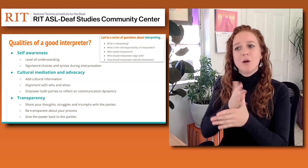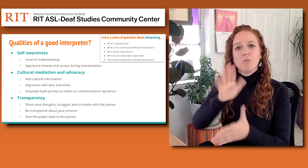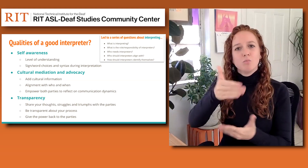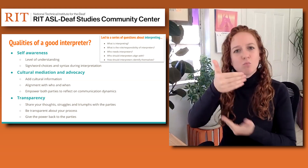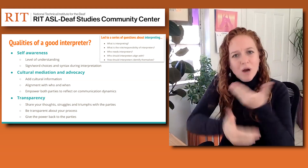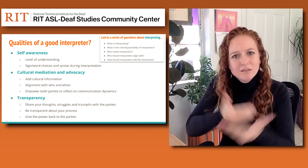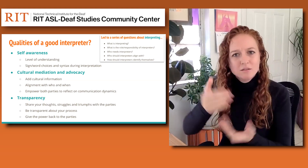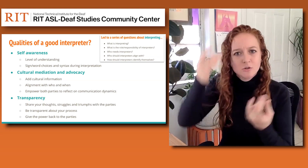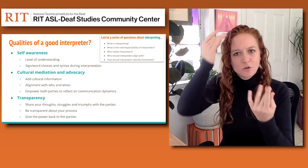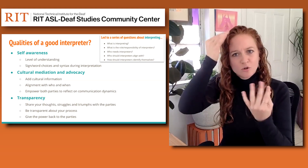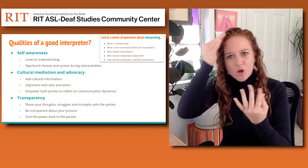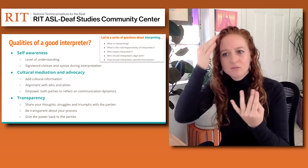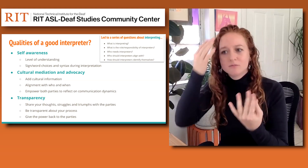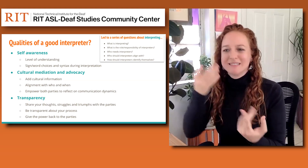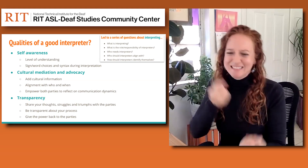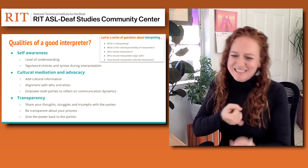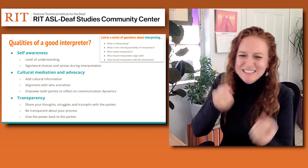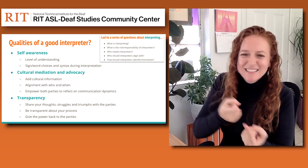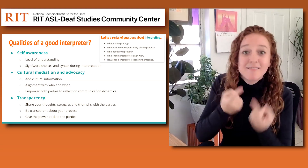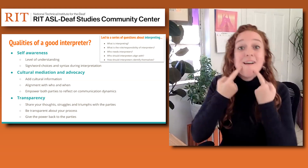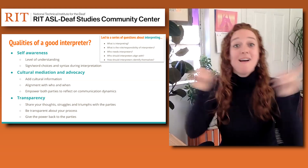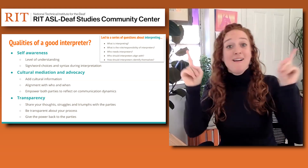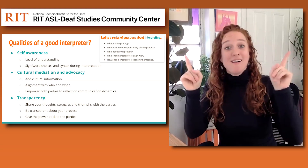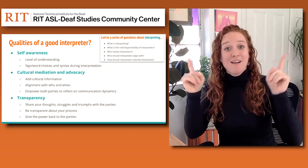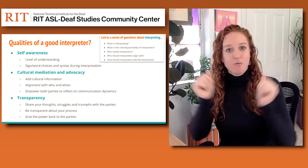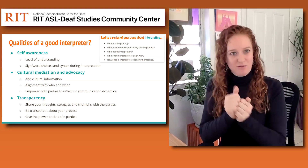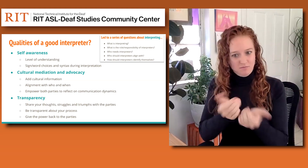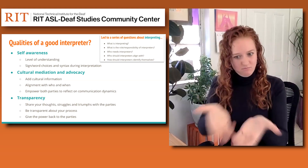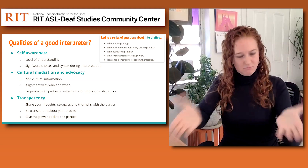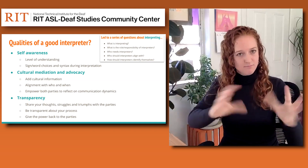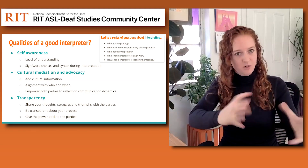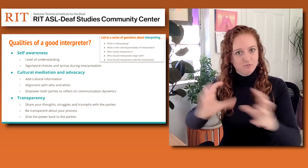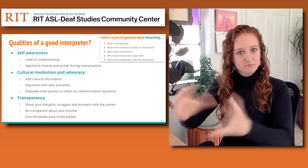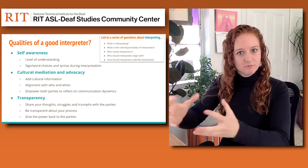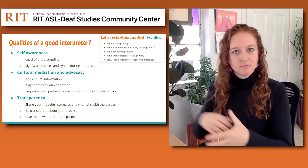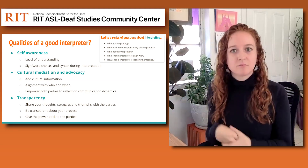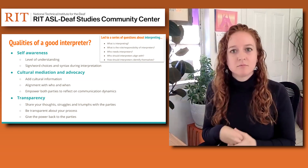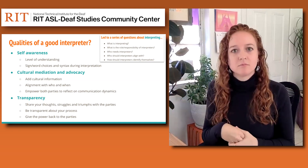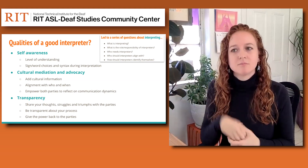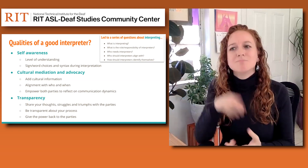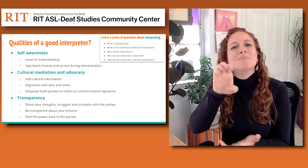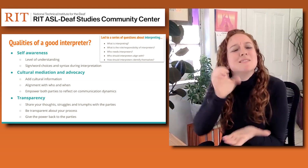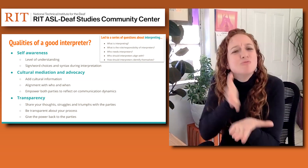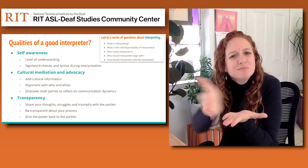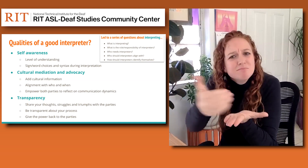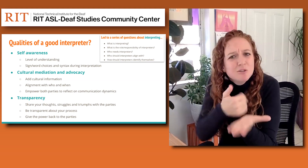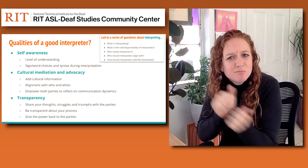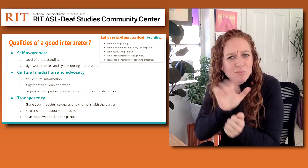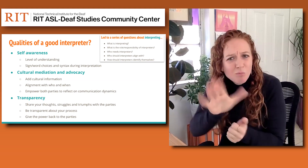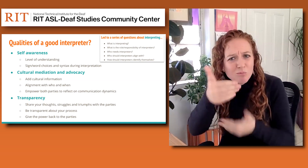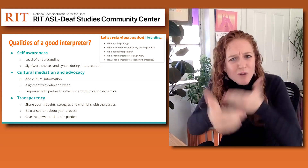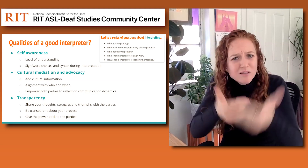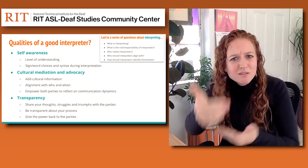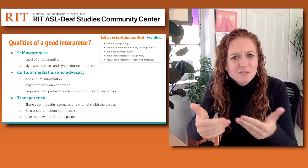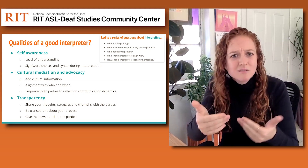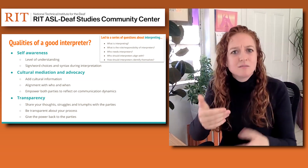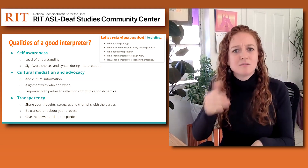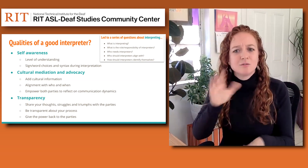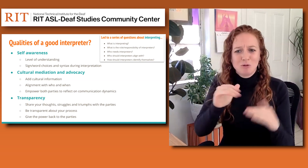You have to share your process. When you're struggling, you have to share that. Be transparent with your own process.